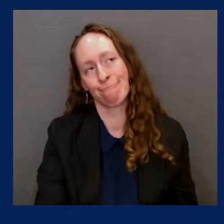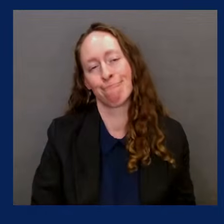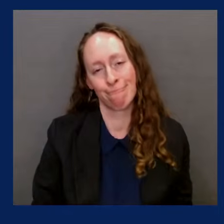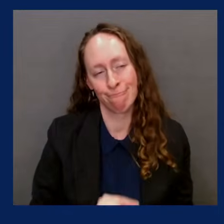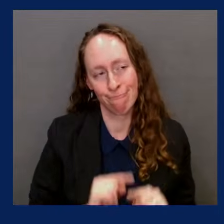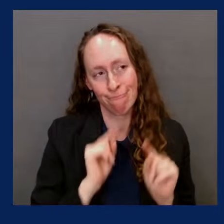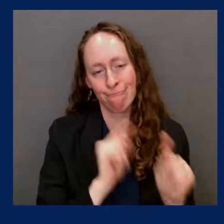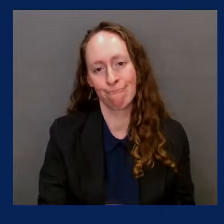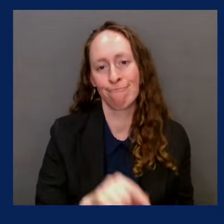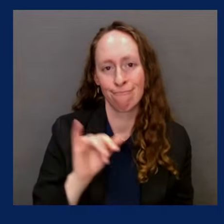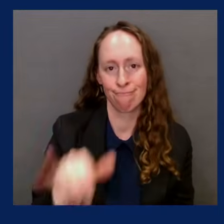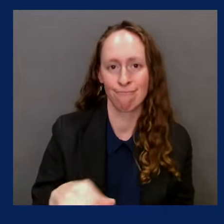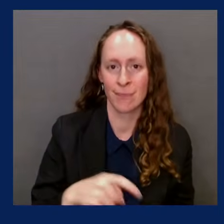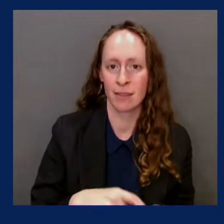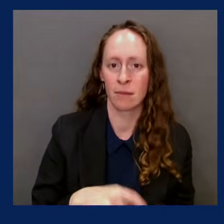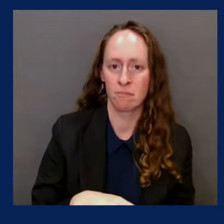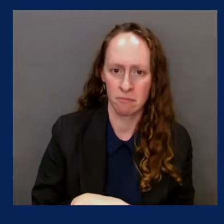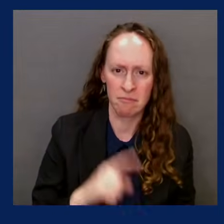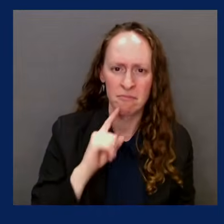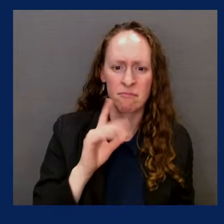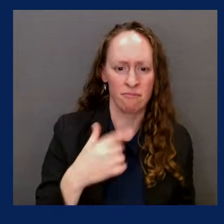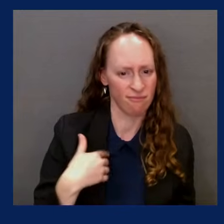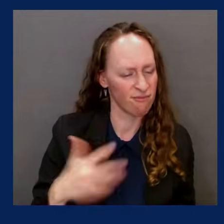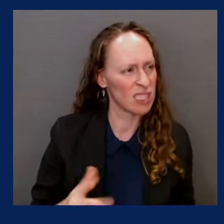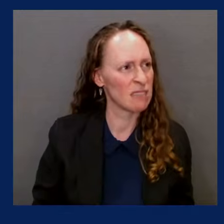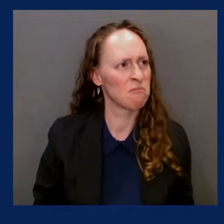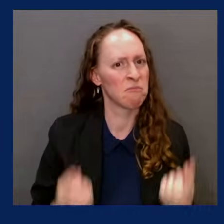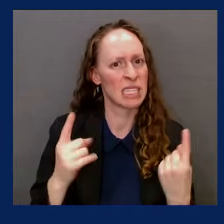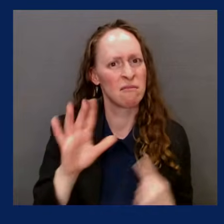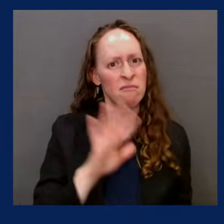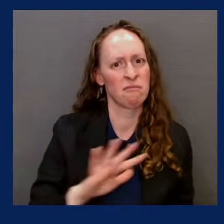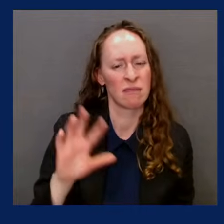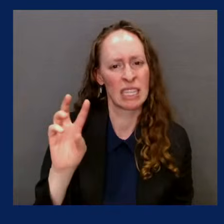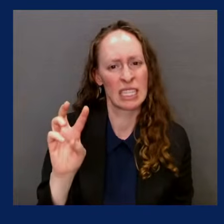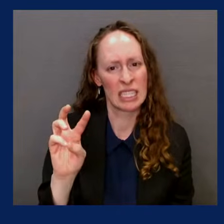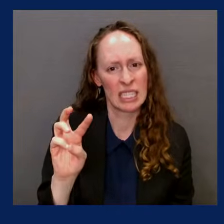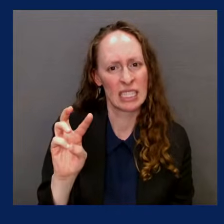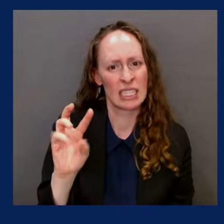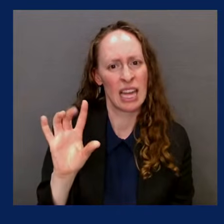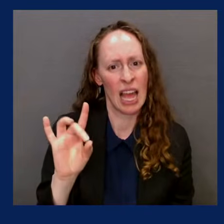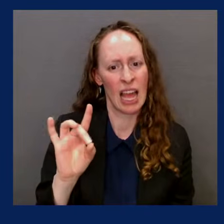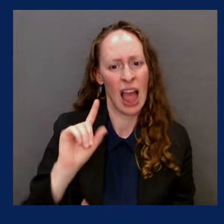they keep meticulous contact as I -- another, I think, 12, 15 hours of discussions, just he and I.